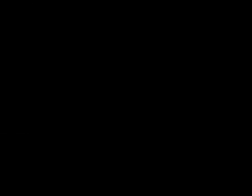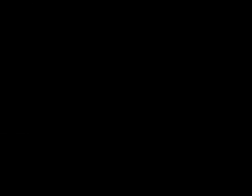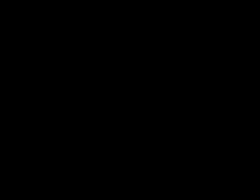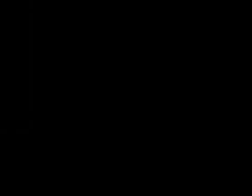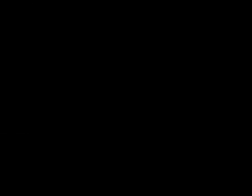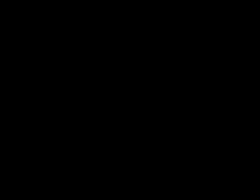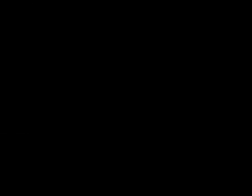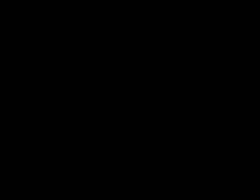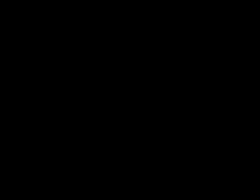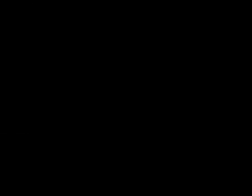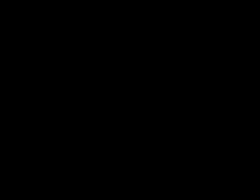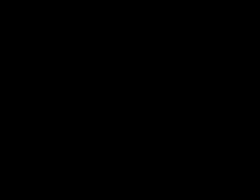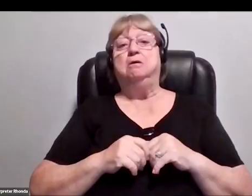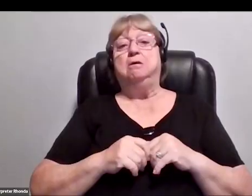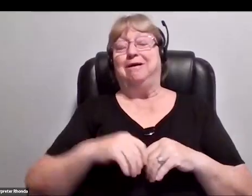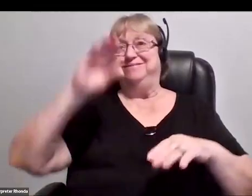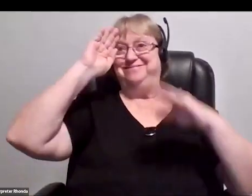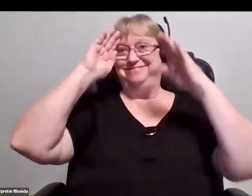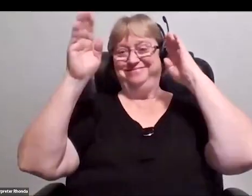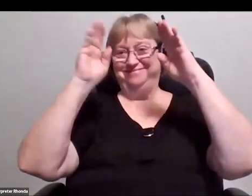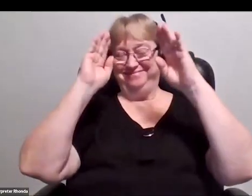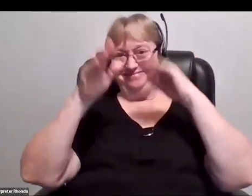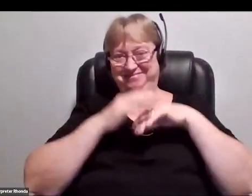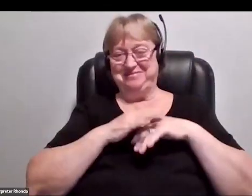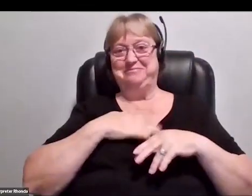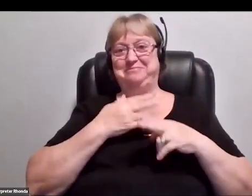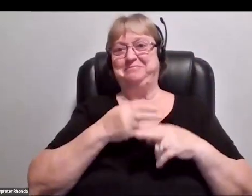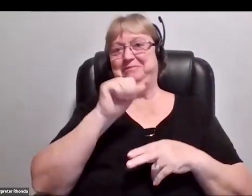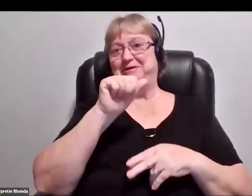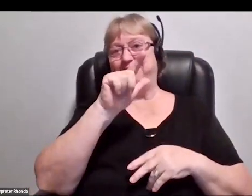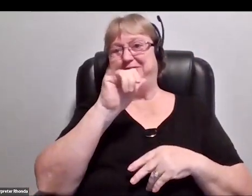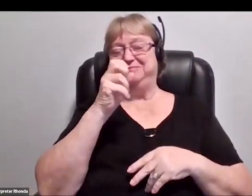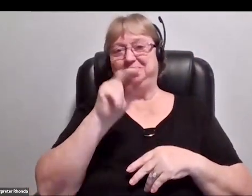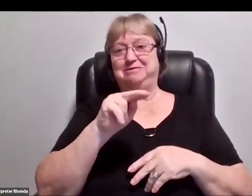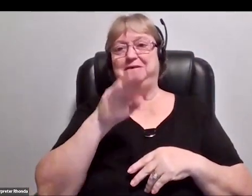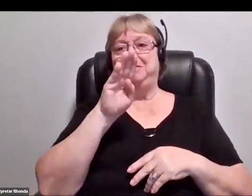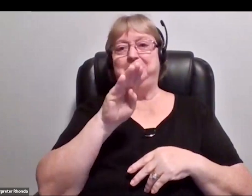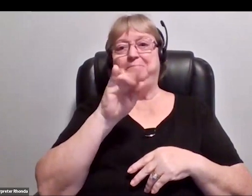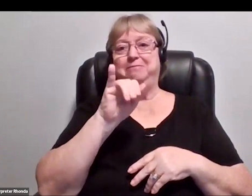All right. Hi, everyone. My name is Allyson Bieryla. I'm a white woman,